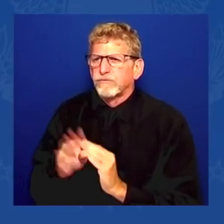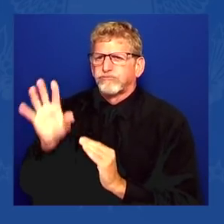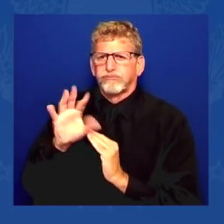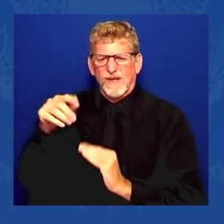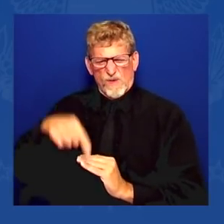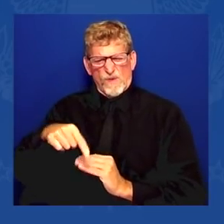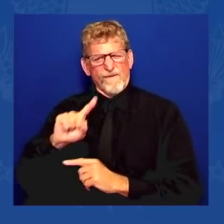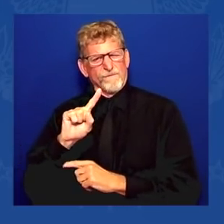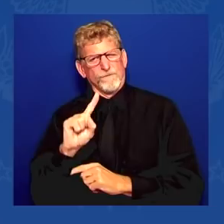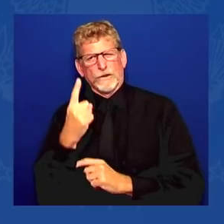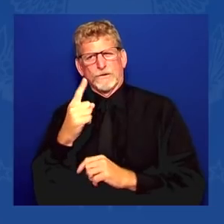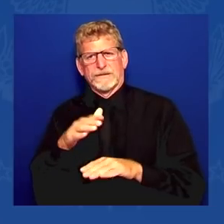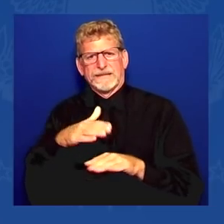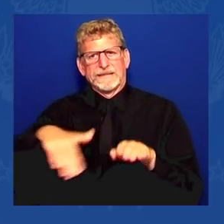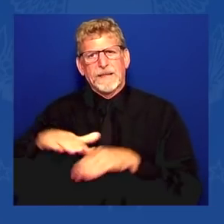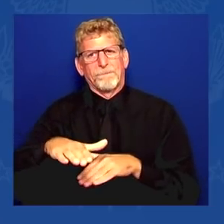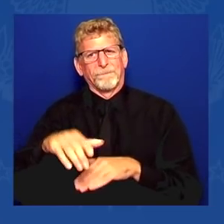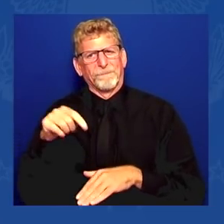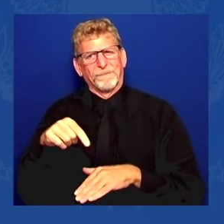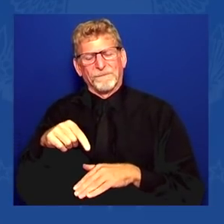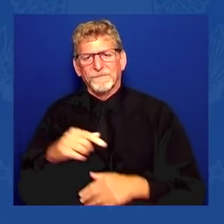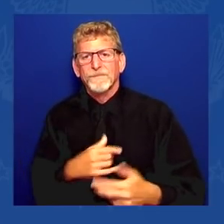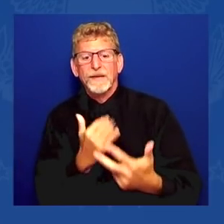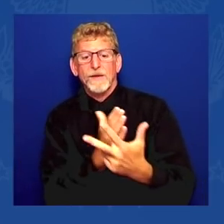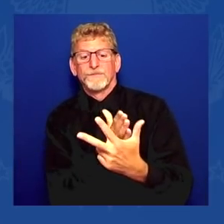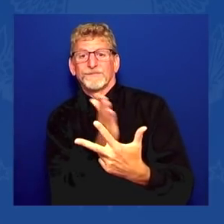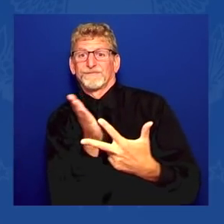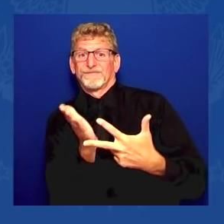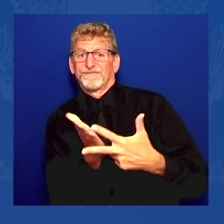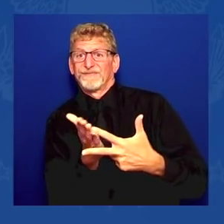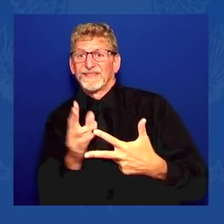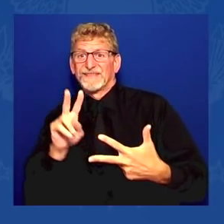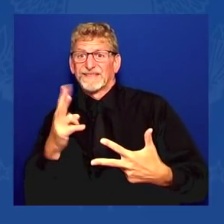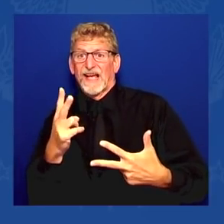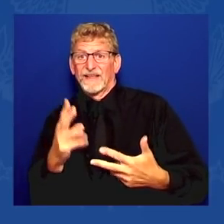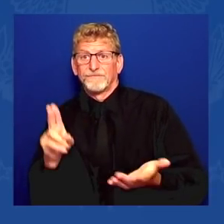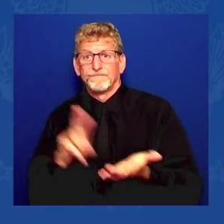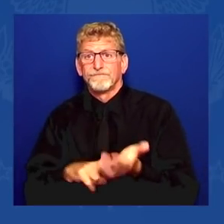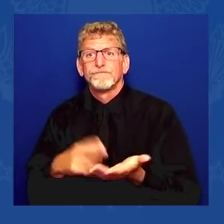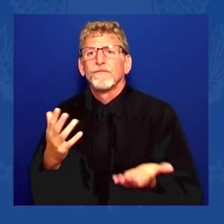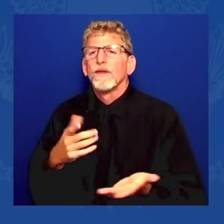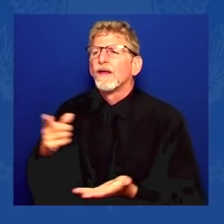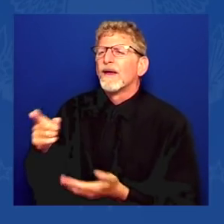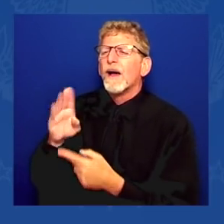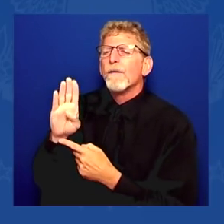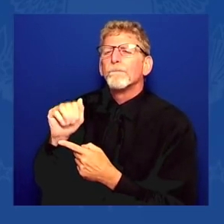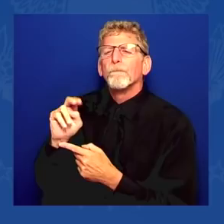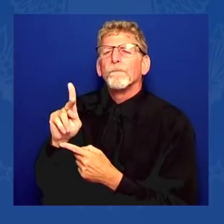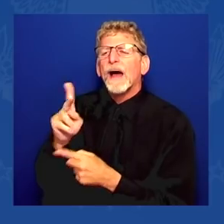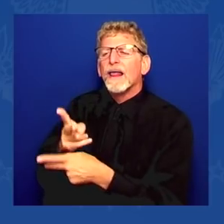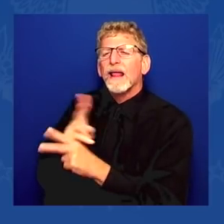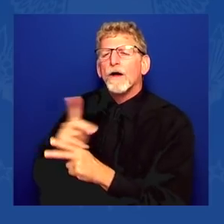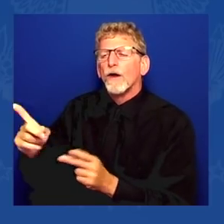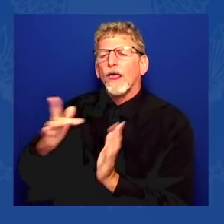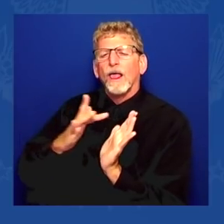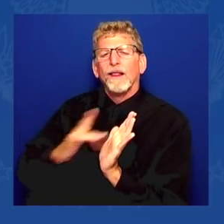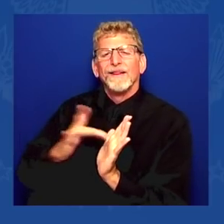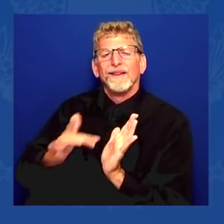against predatory lenders. In many states, these lenders are kept in check by caps on how much interest they can charge,